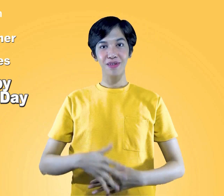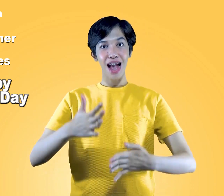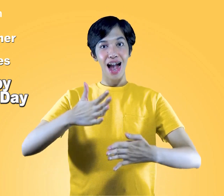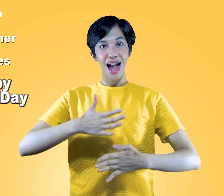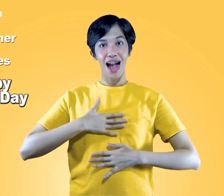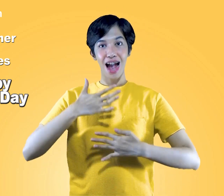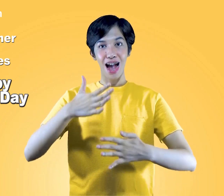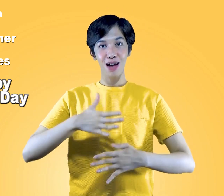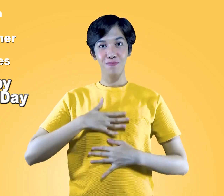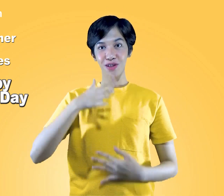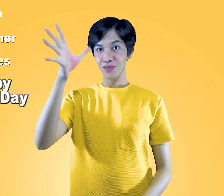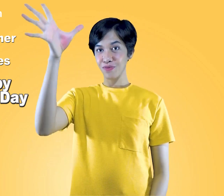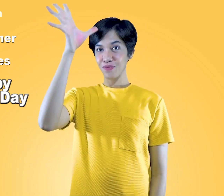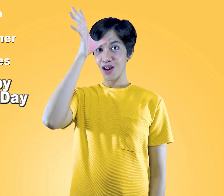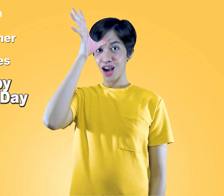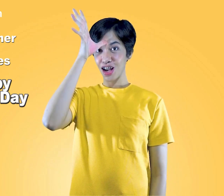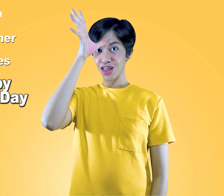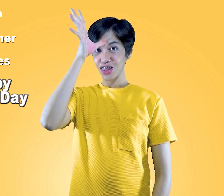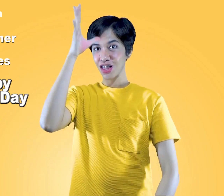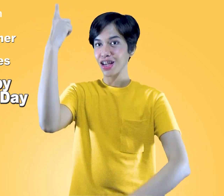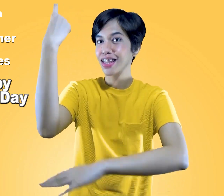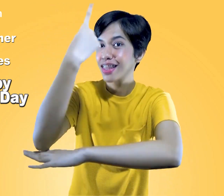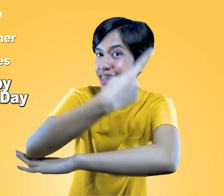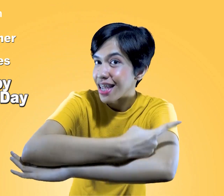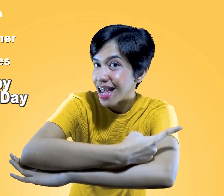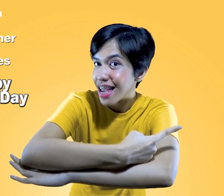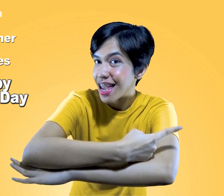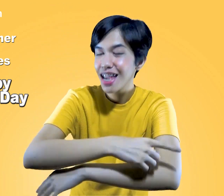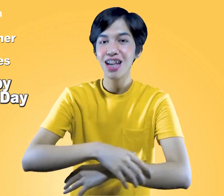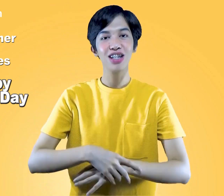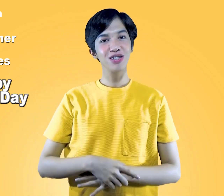Happy Father Day